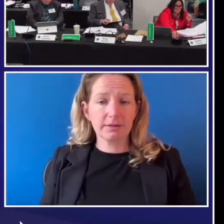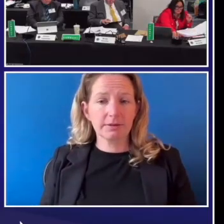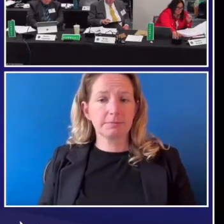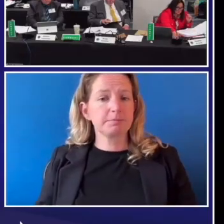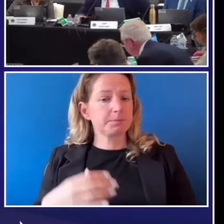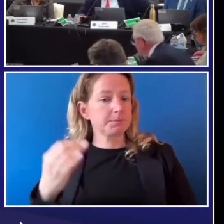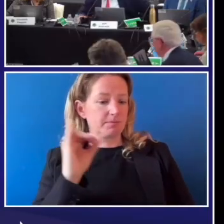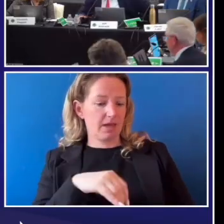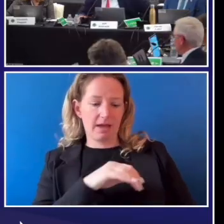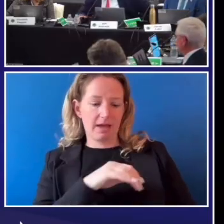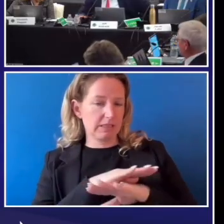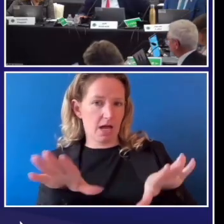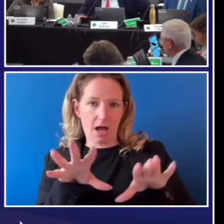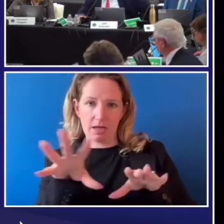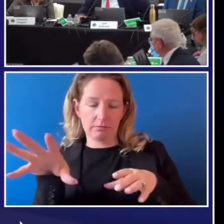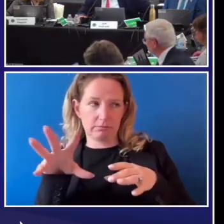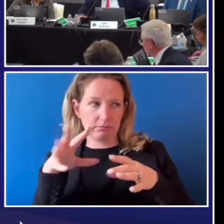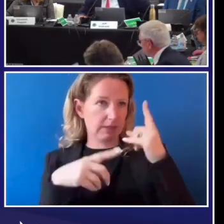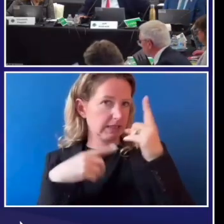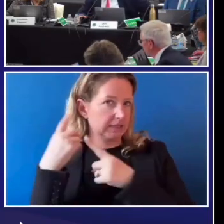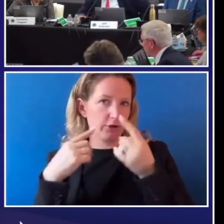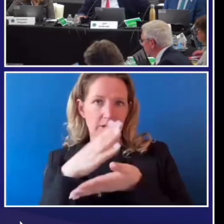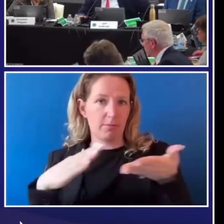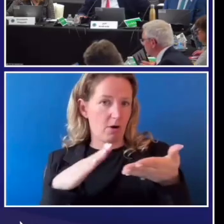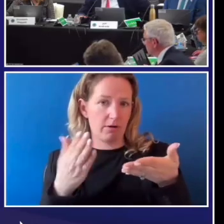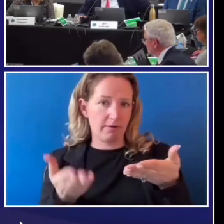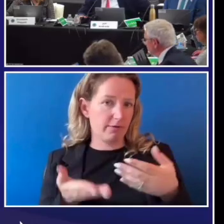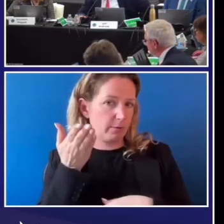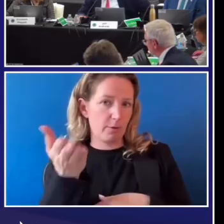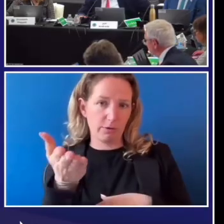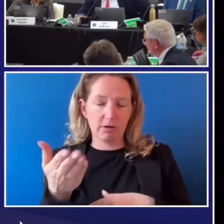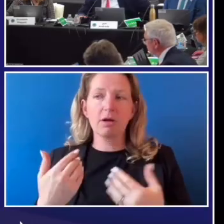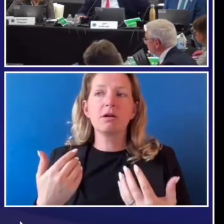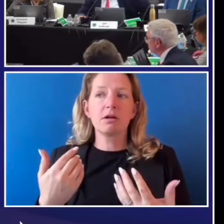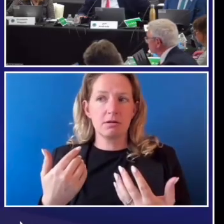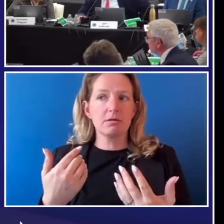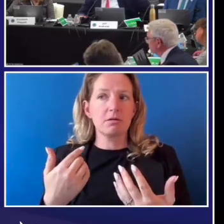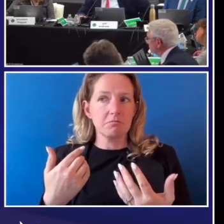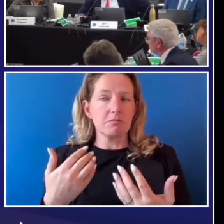So, um, I think this is more within the realm of how you